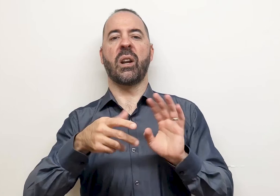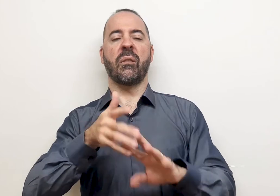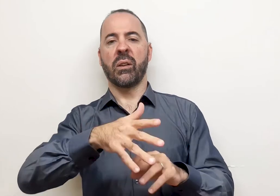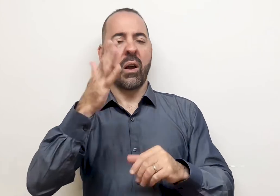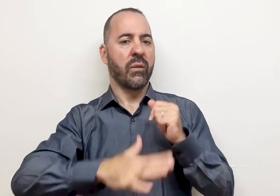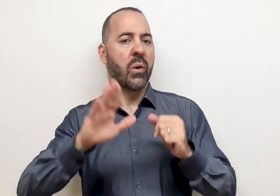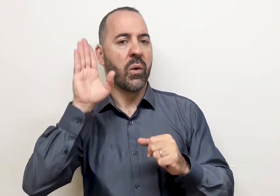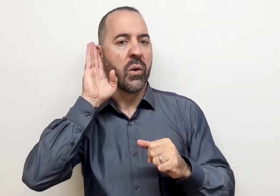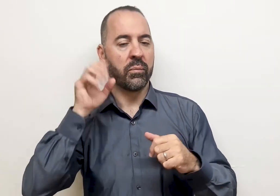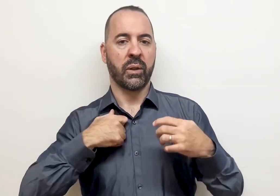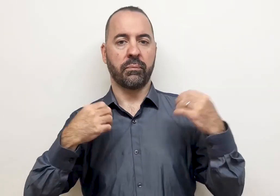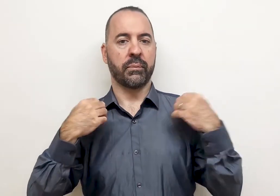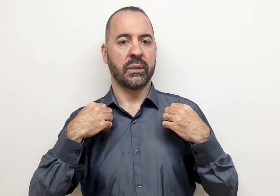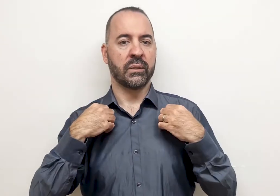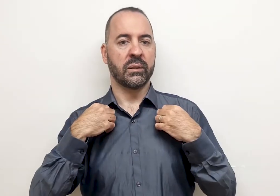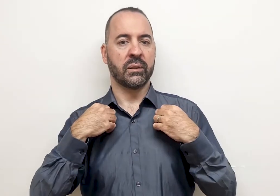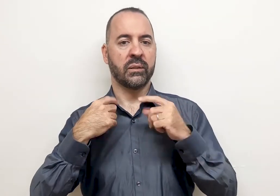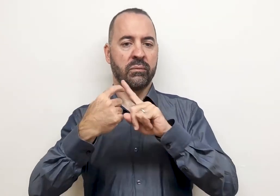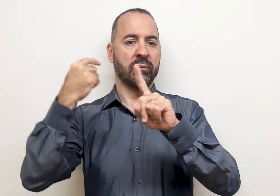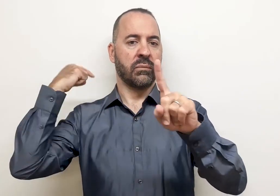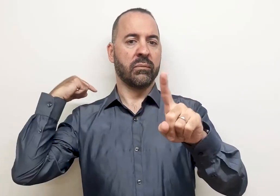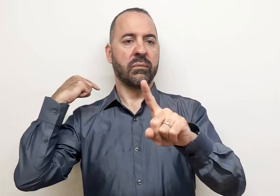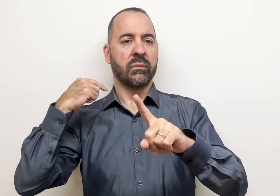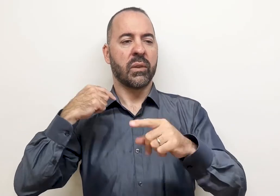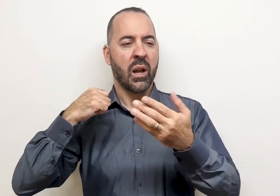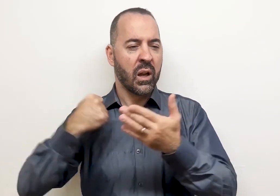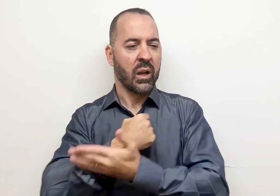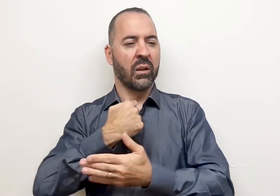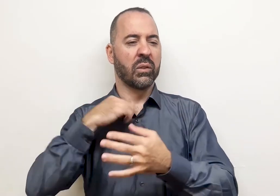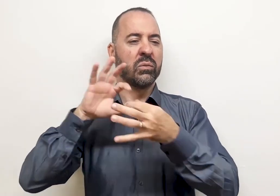If you have never heard of my business before